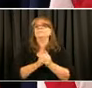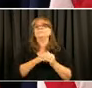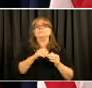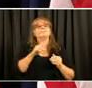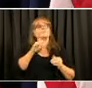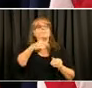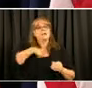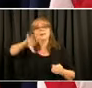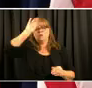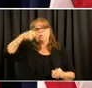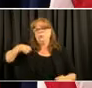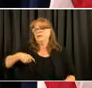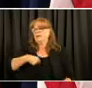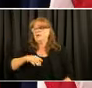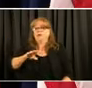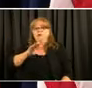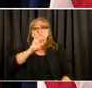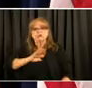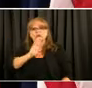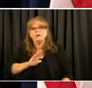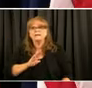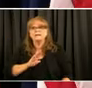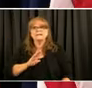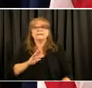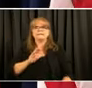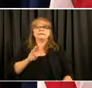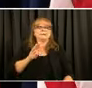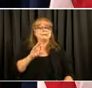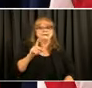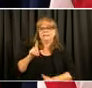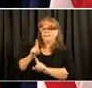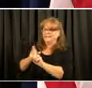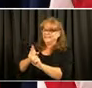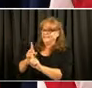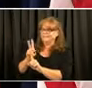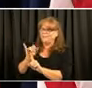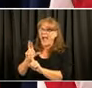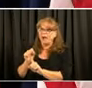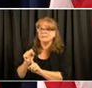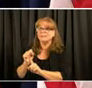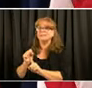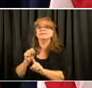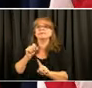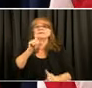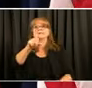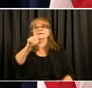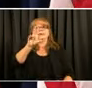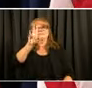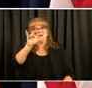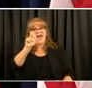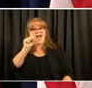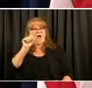but the virus is not tired of us so it's still here and the minute we give it the lifestyle